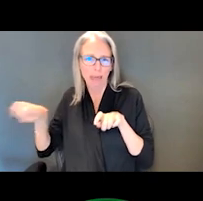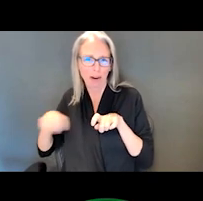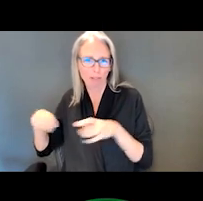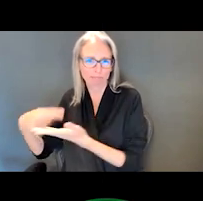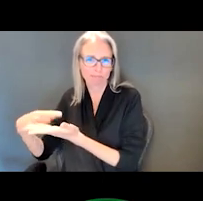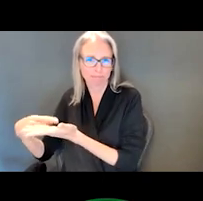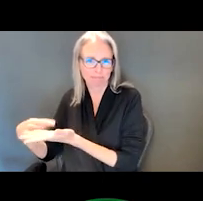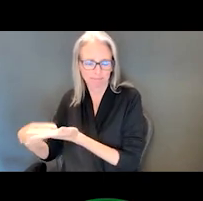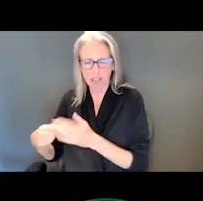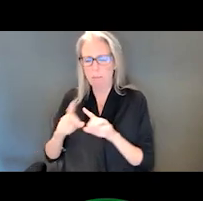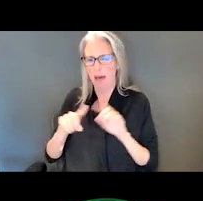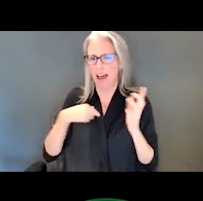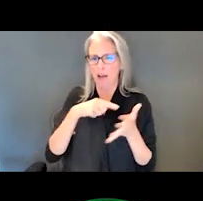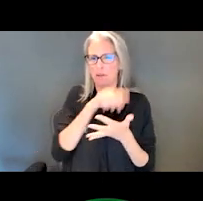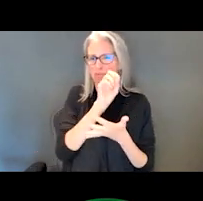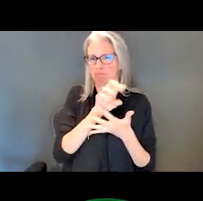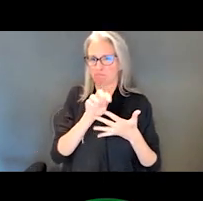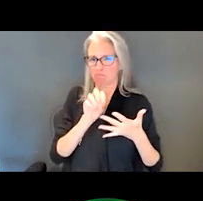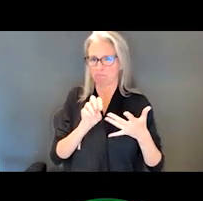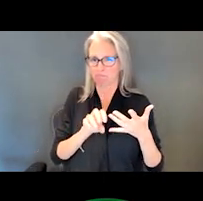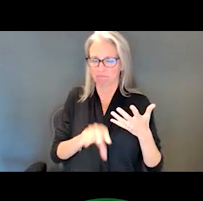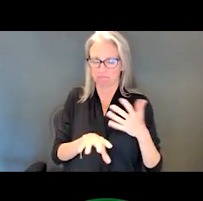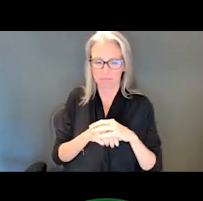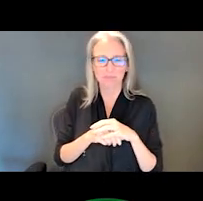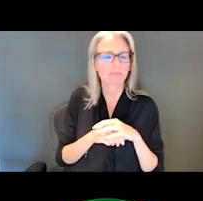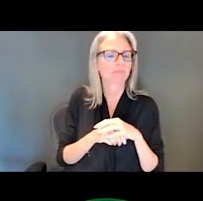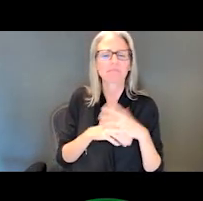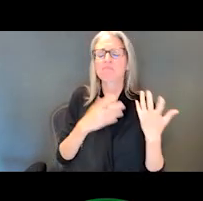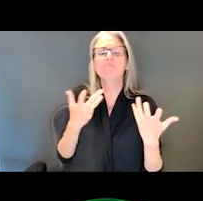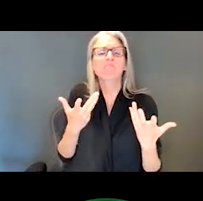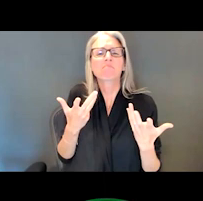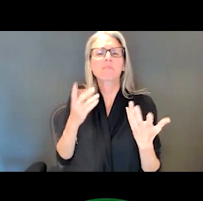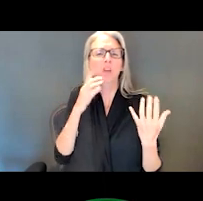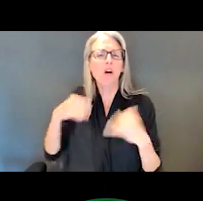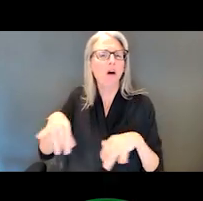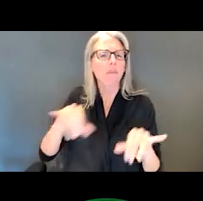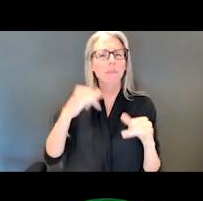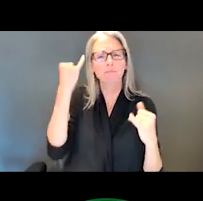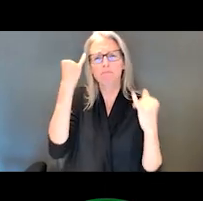presentations that we've watched. And I'll share that with you in a minute. 2 other things I want to do before we get to that.